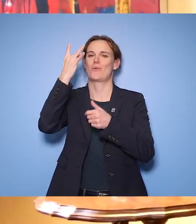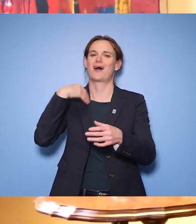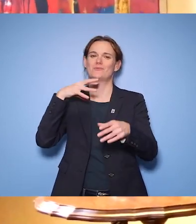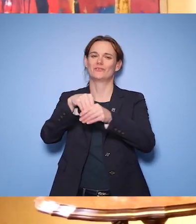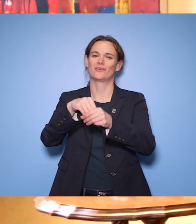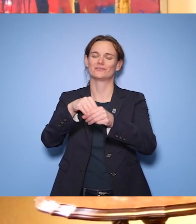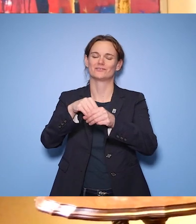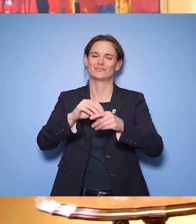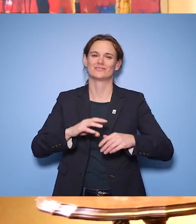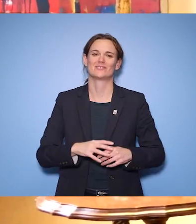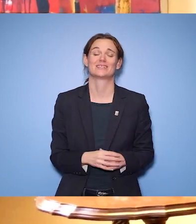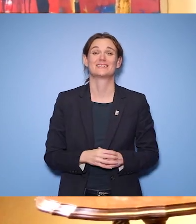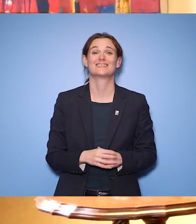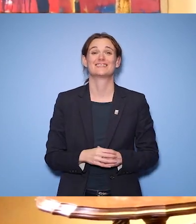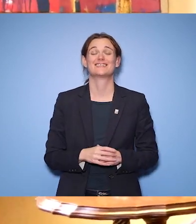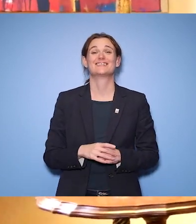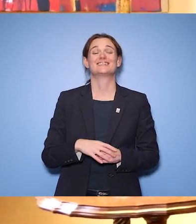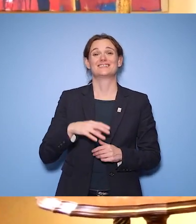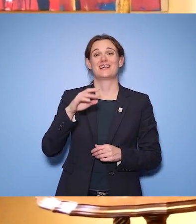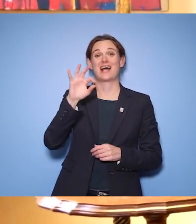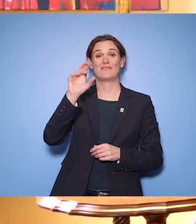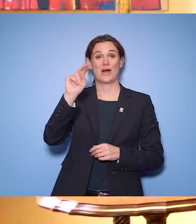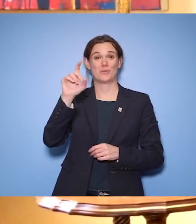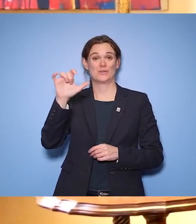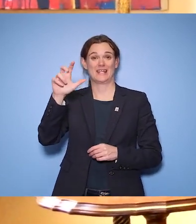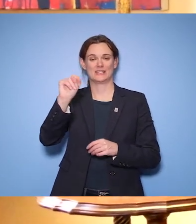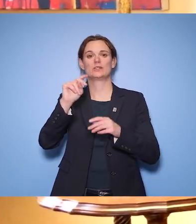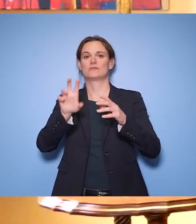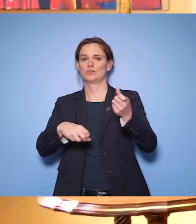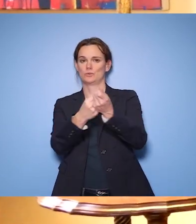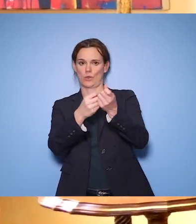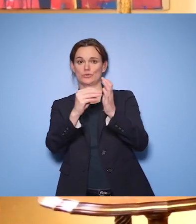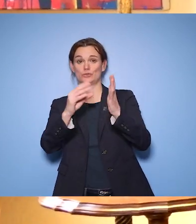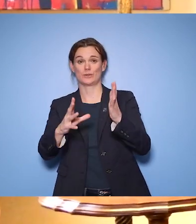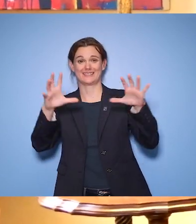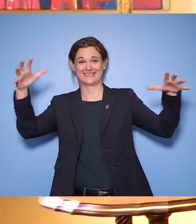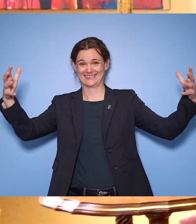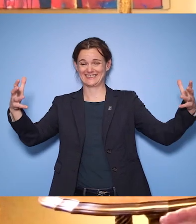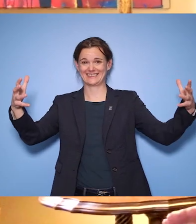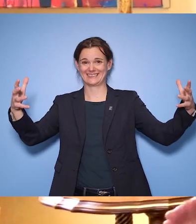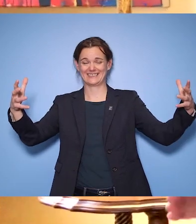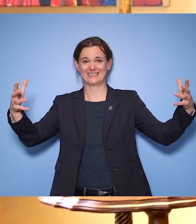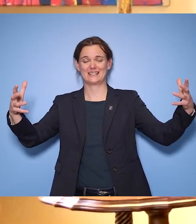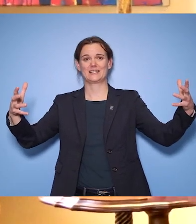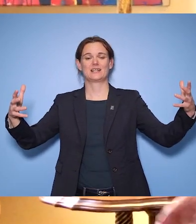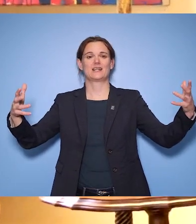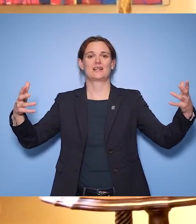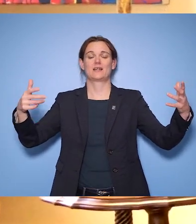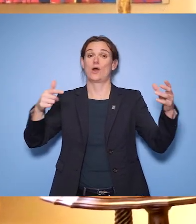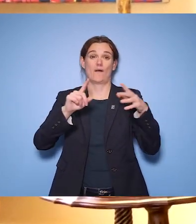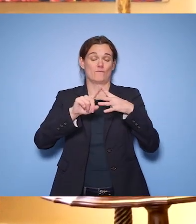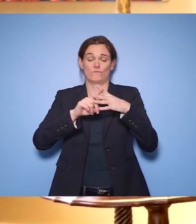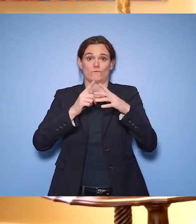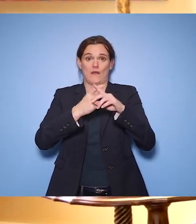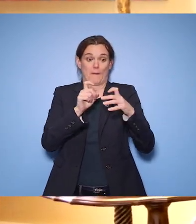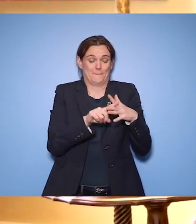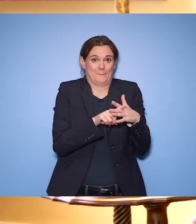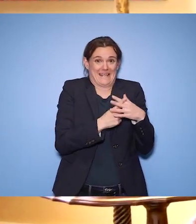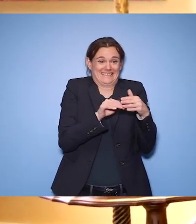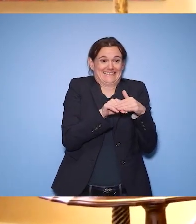with NSCC. The foundation supports students in the entire length of their engagement with